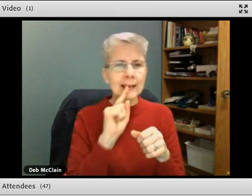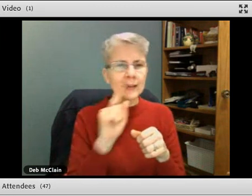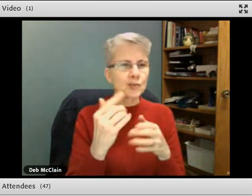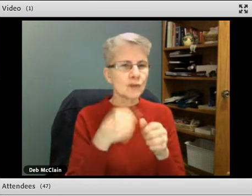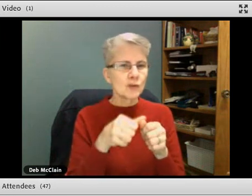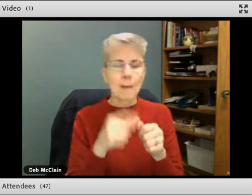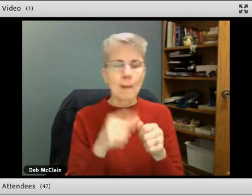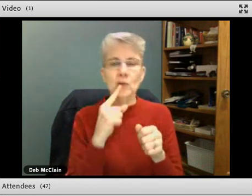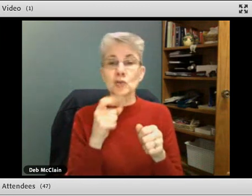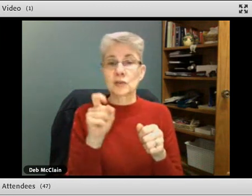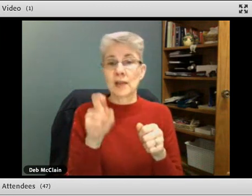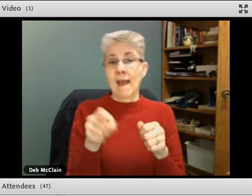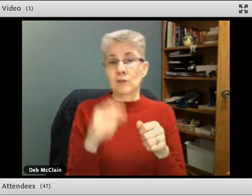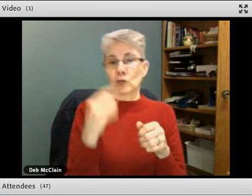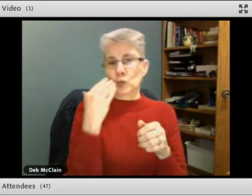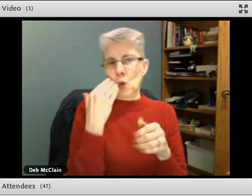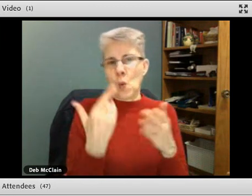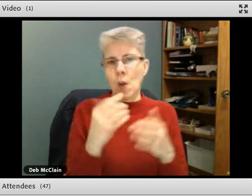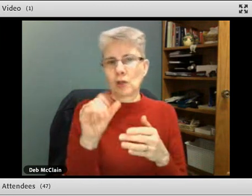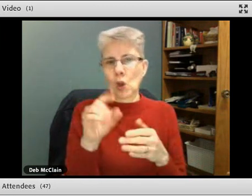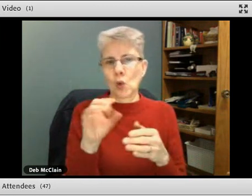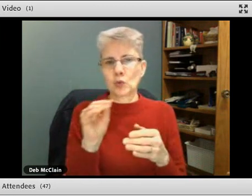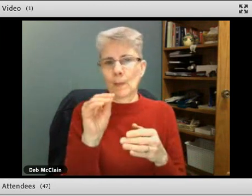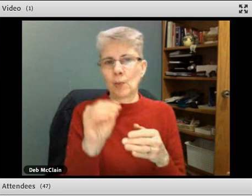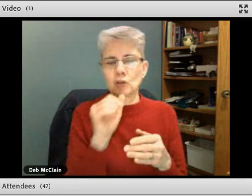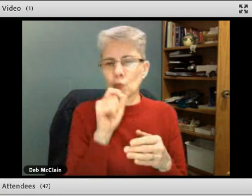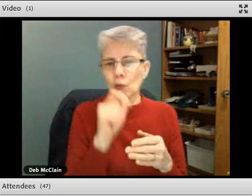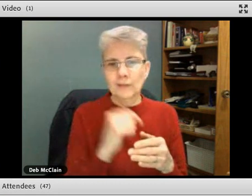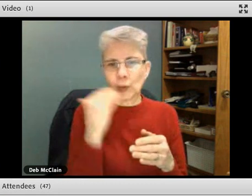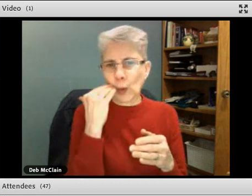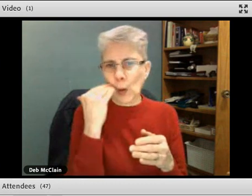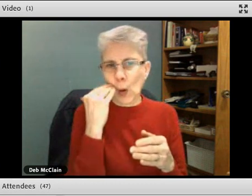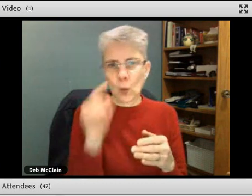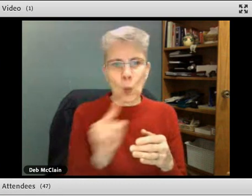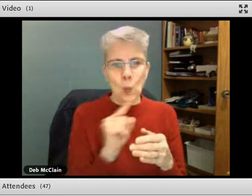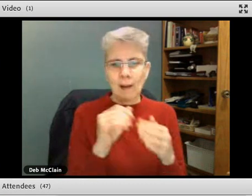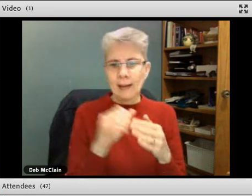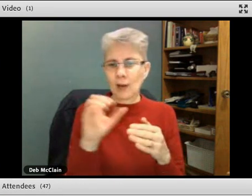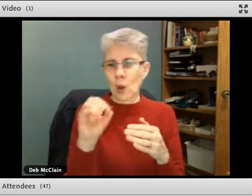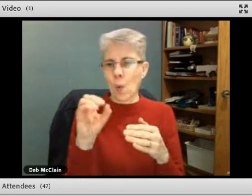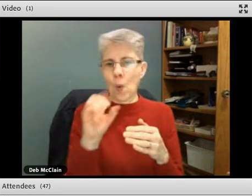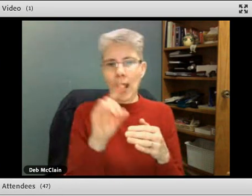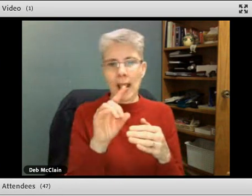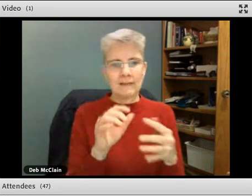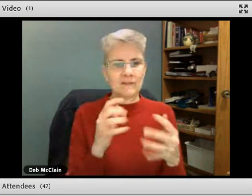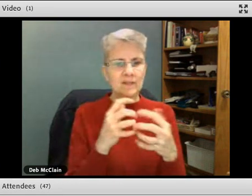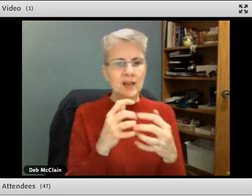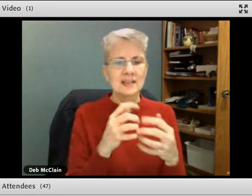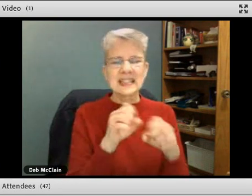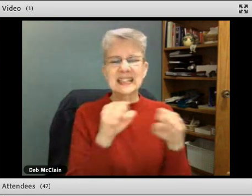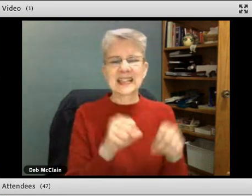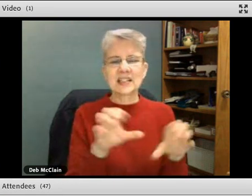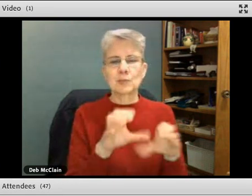You don't have to know where in the 008 it actually goes. The system will do that for you. And I should have mentioned, too, the control fields